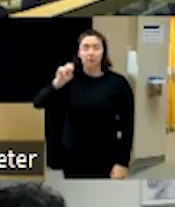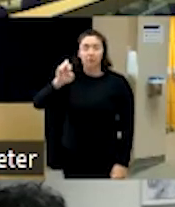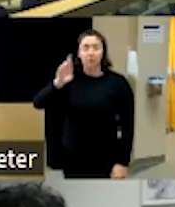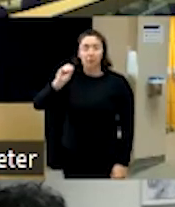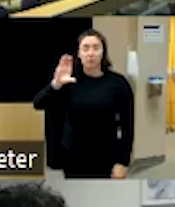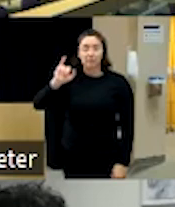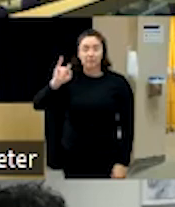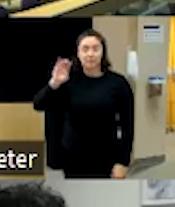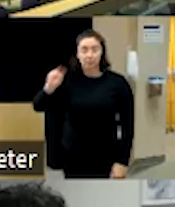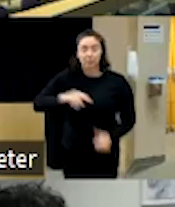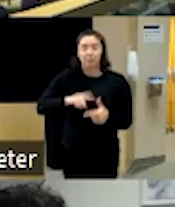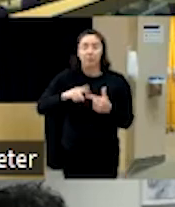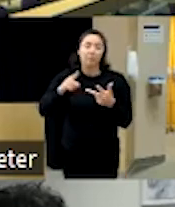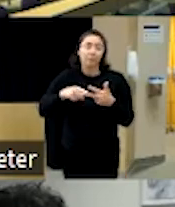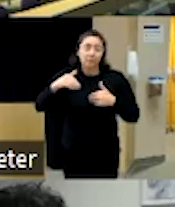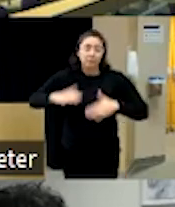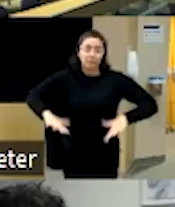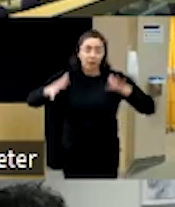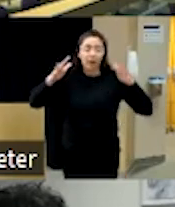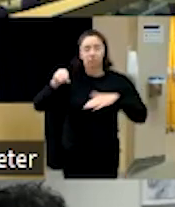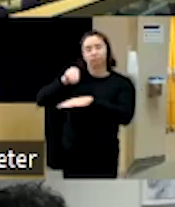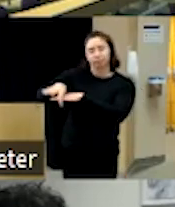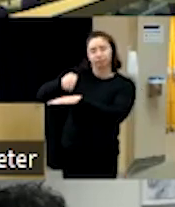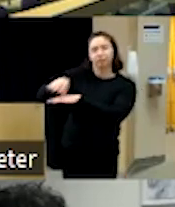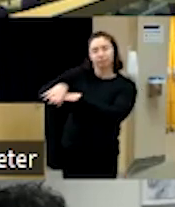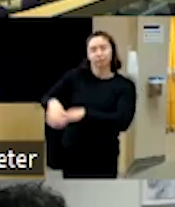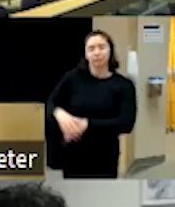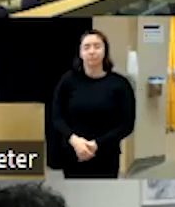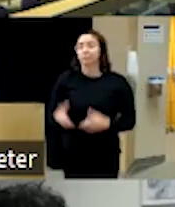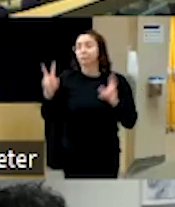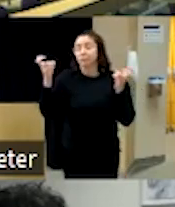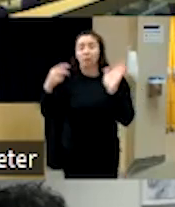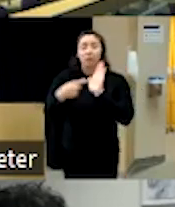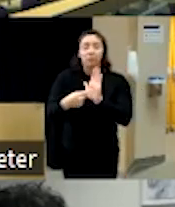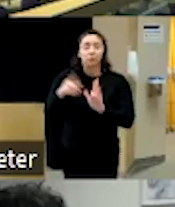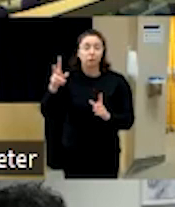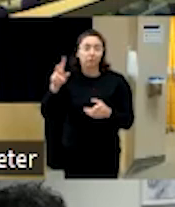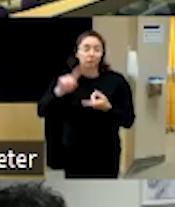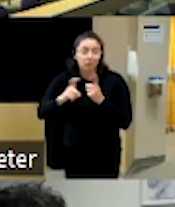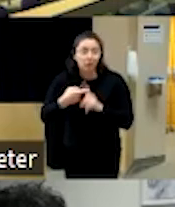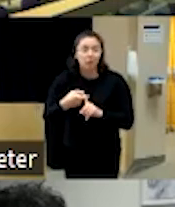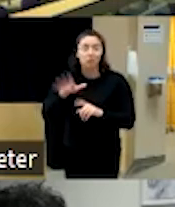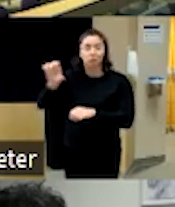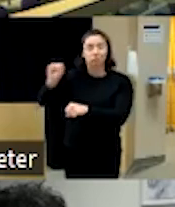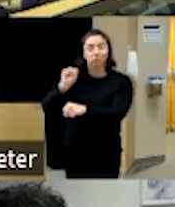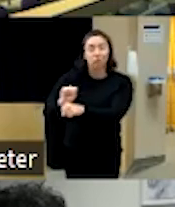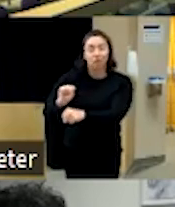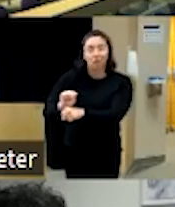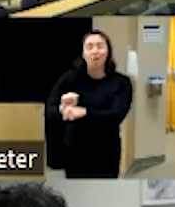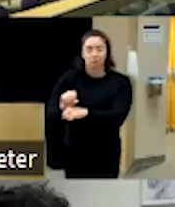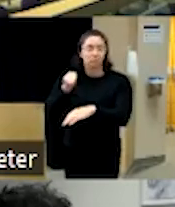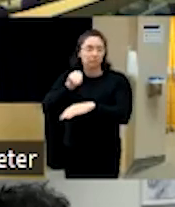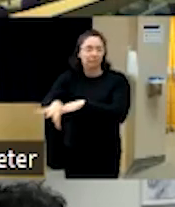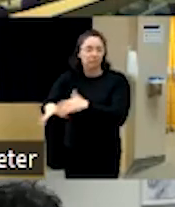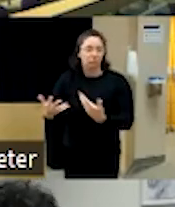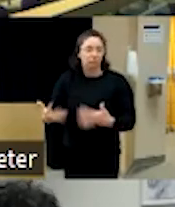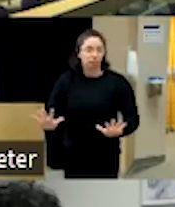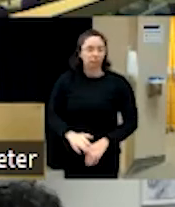factors so your family your friends um your job or whatever you're doing and I'm always explaining